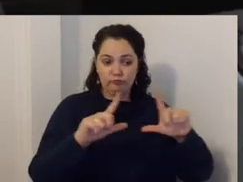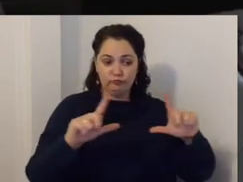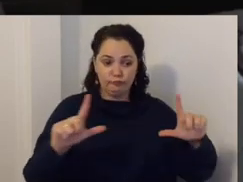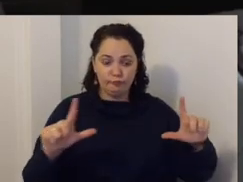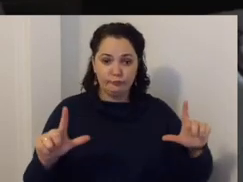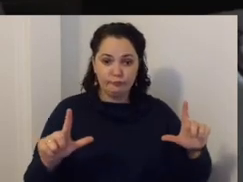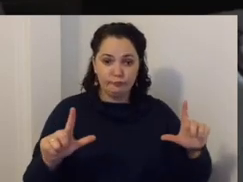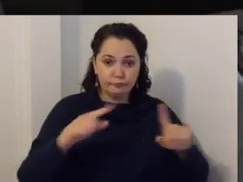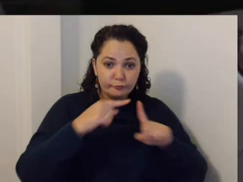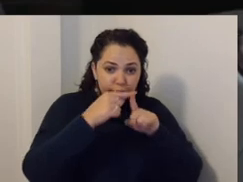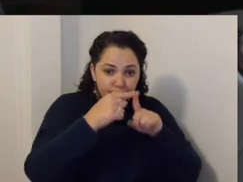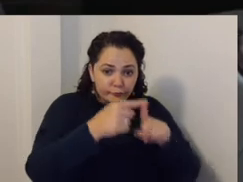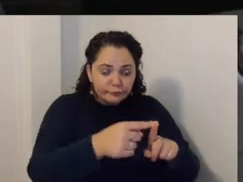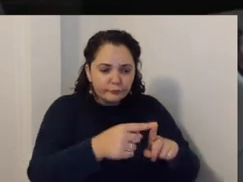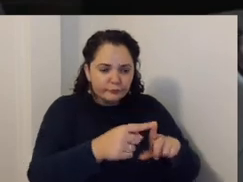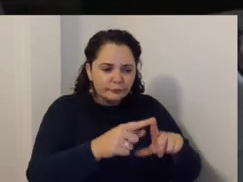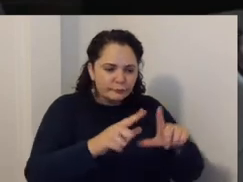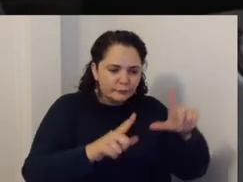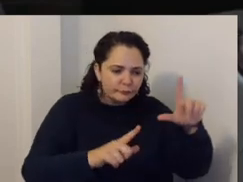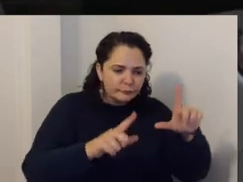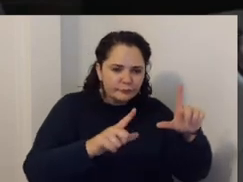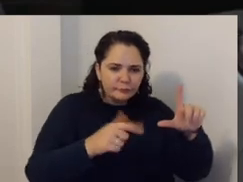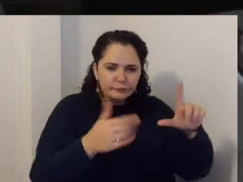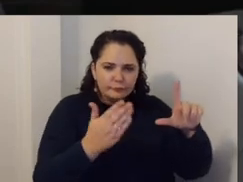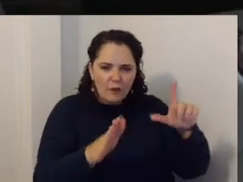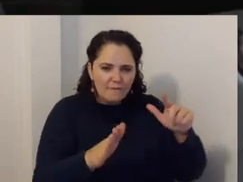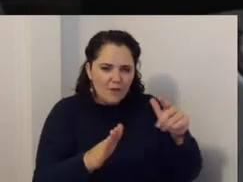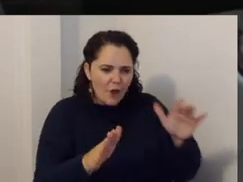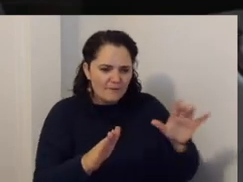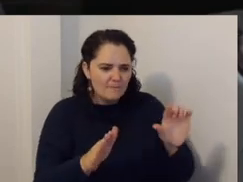it what aspects of them you draw or don't want to draw just like in my last drawing you might just